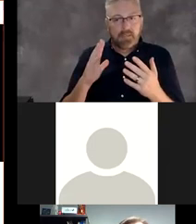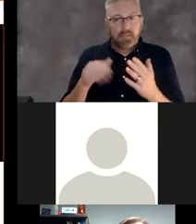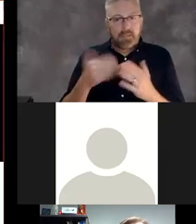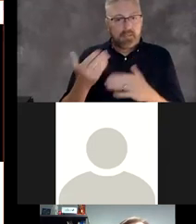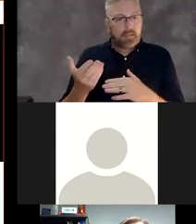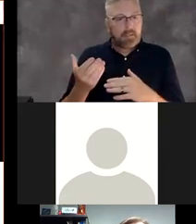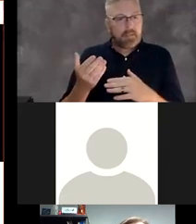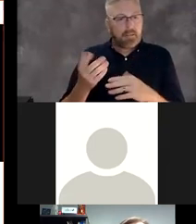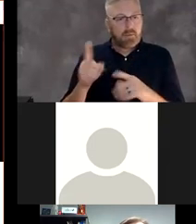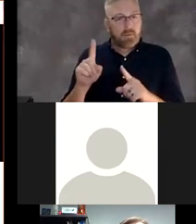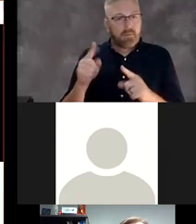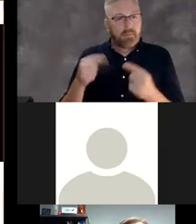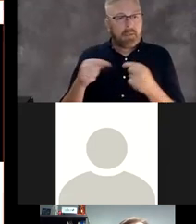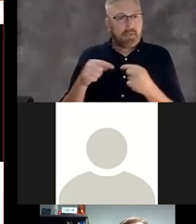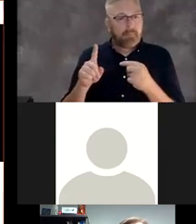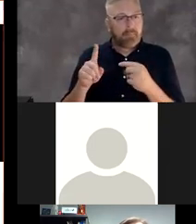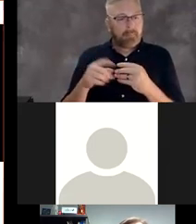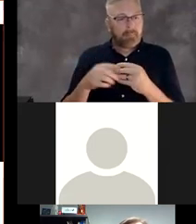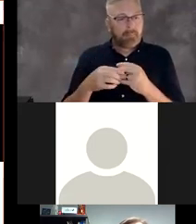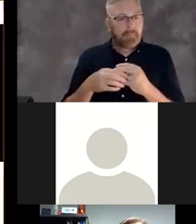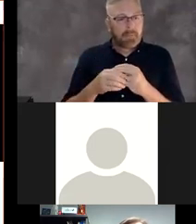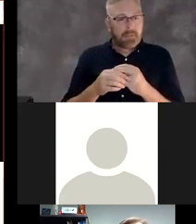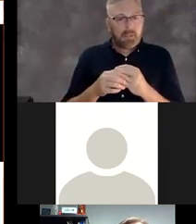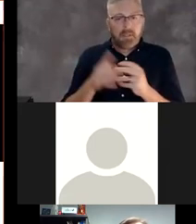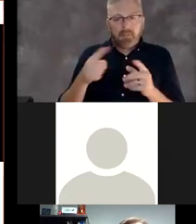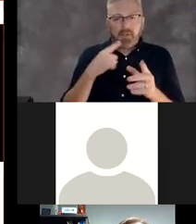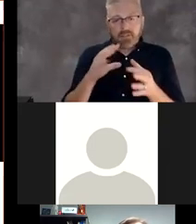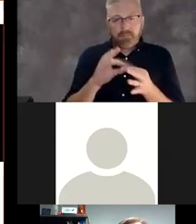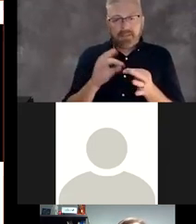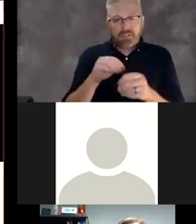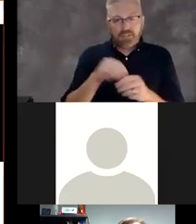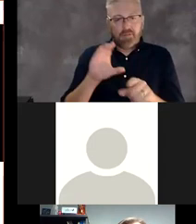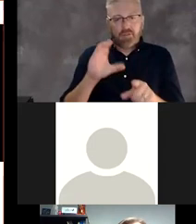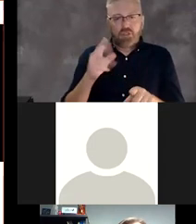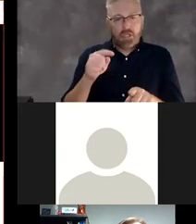Josh: WE GOT A MESSAGE IN THE CHAT THAT YOU GUYS CAN'T SEE.